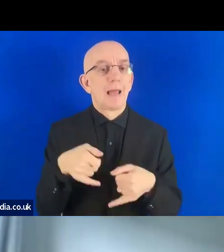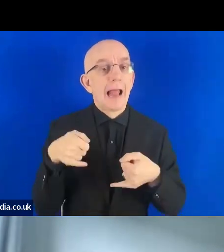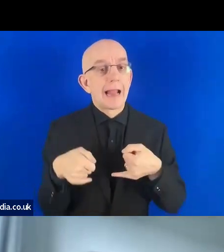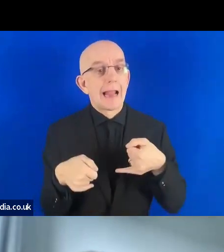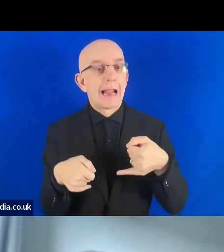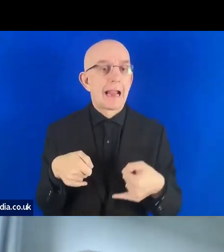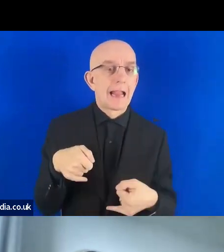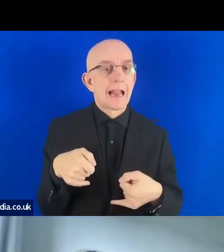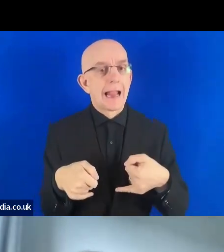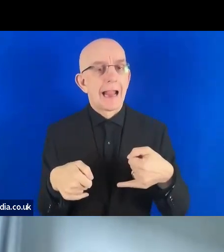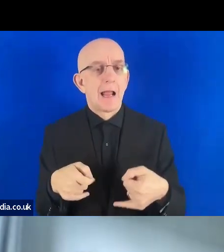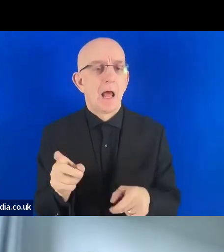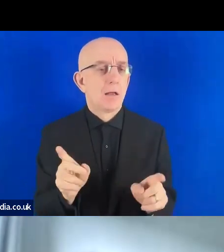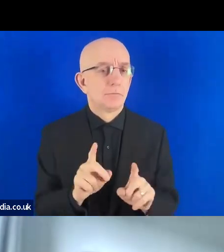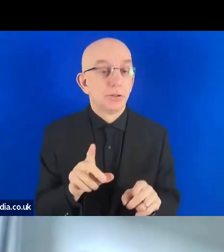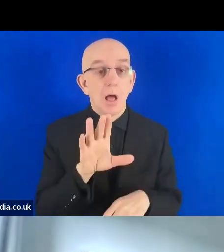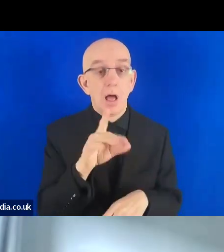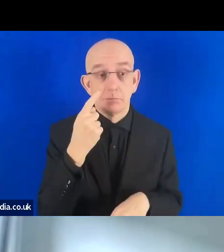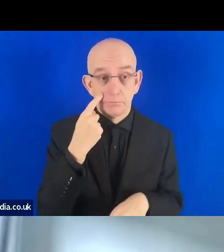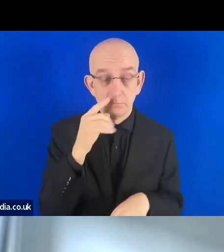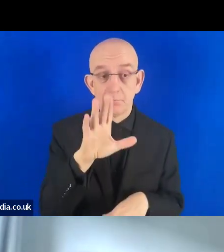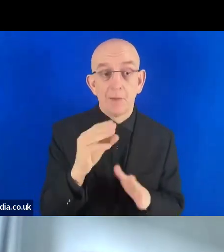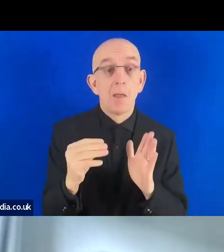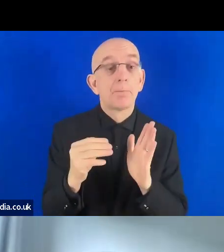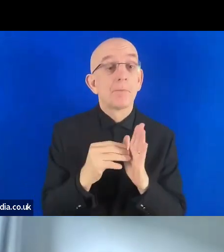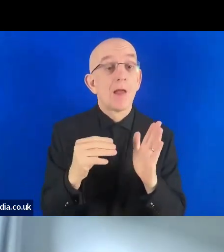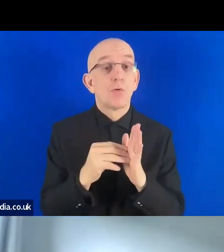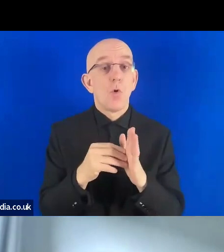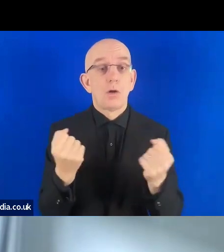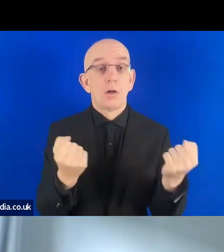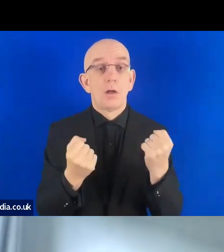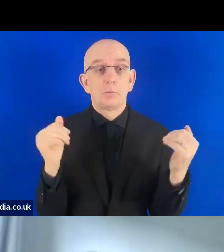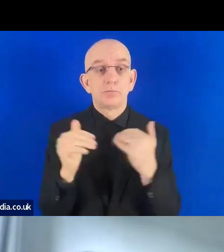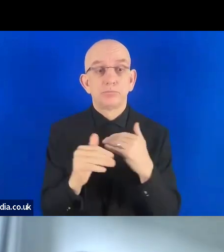you know, this safe and sane, conscious decision to wear uncomfortable shoes.